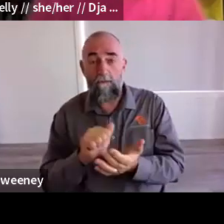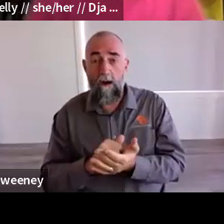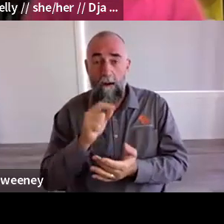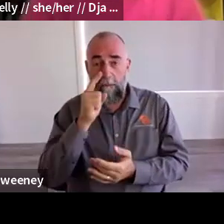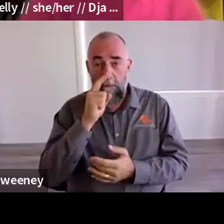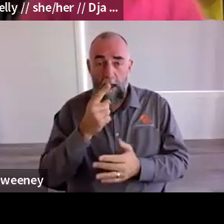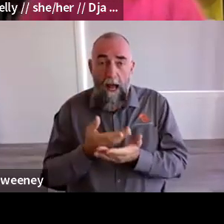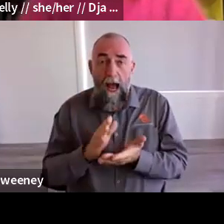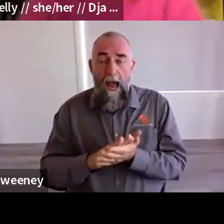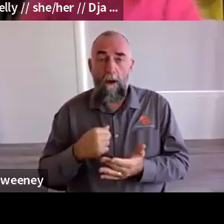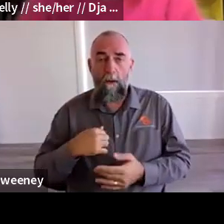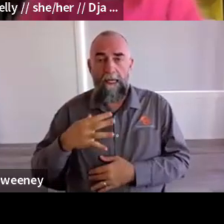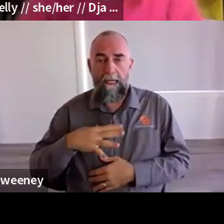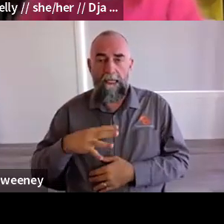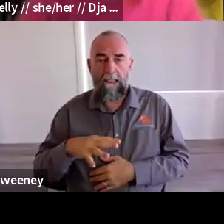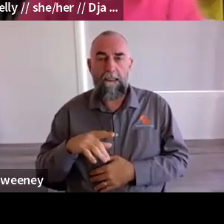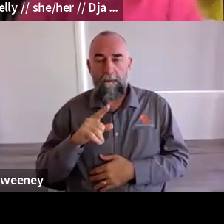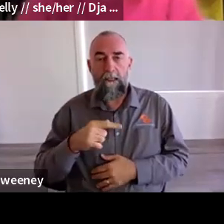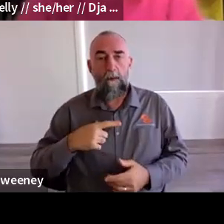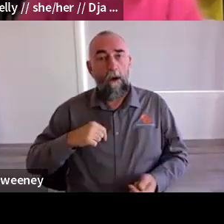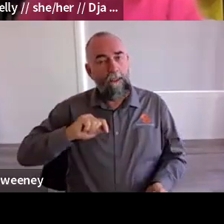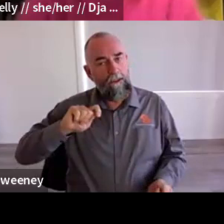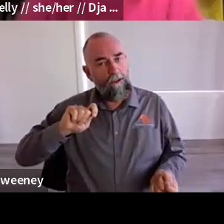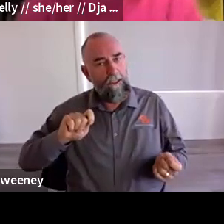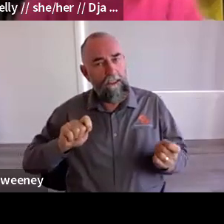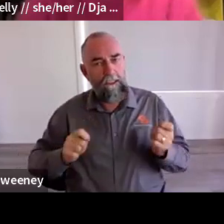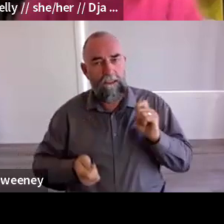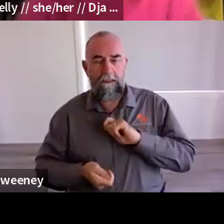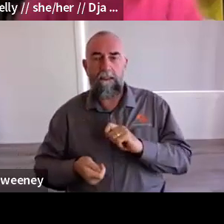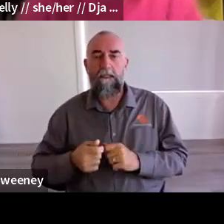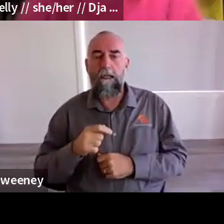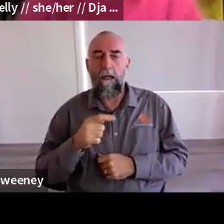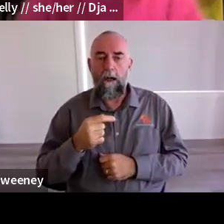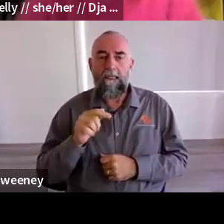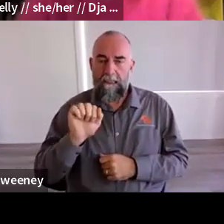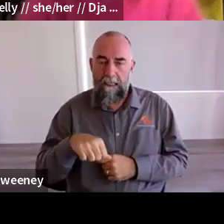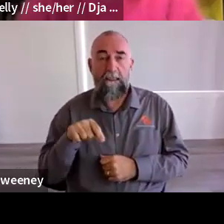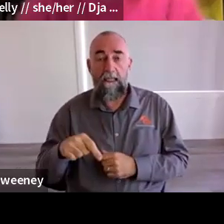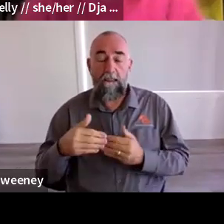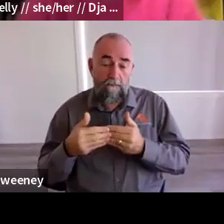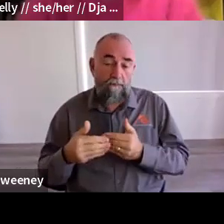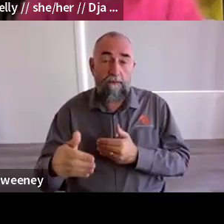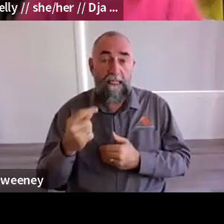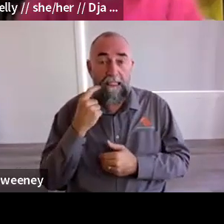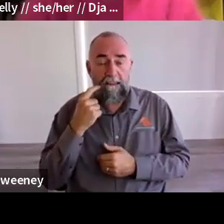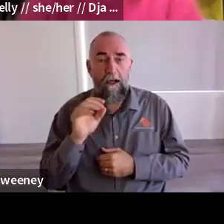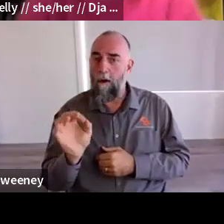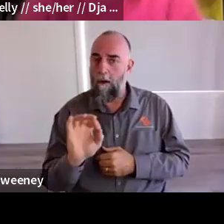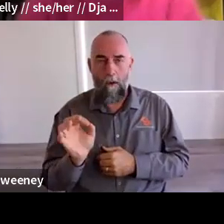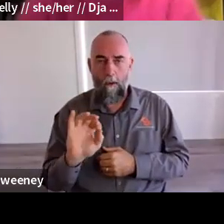responsibility here, right, to do the right thing and support people that